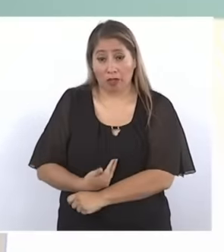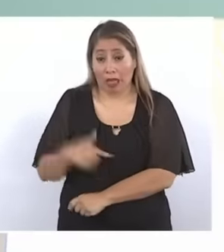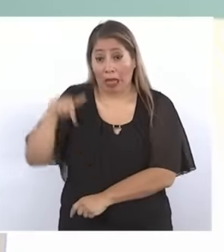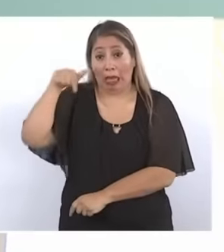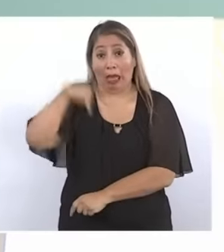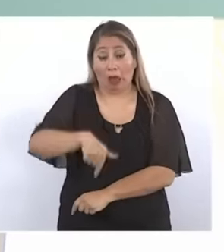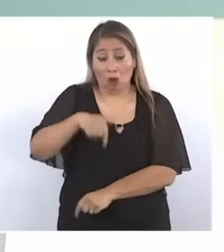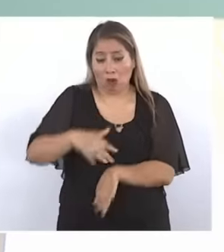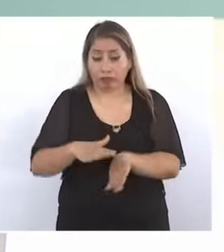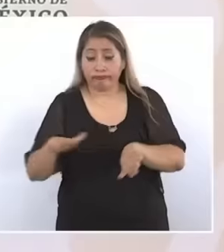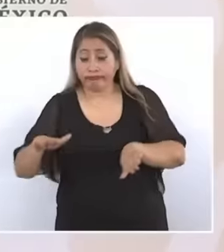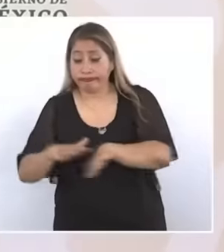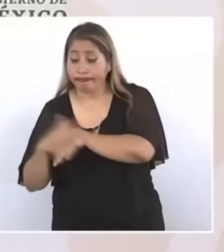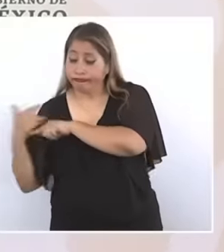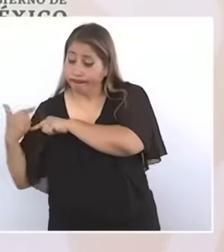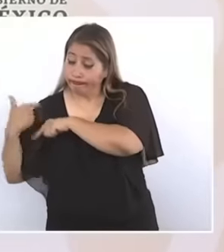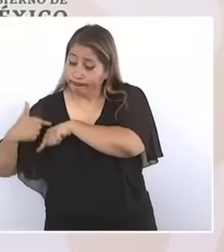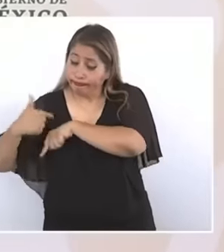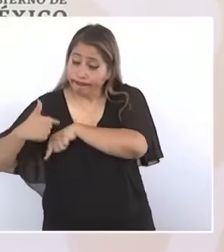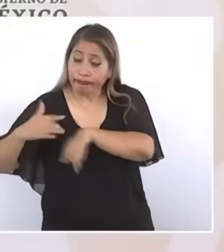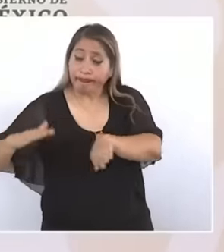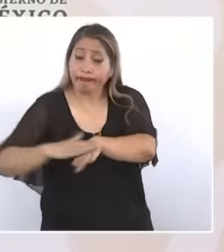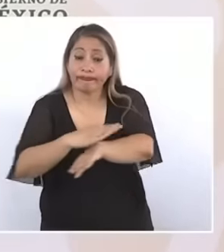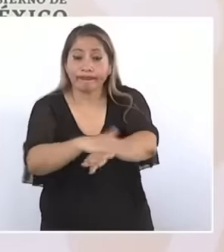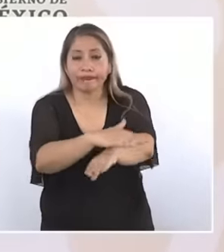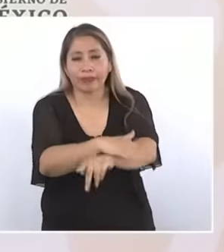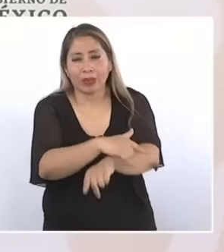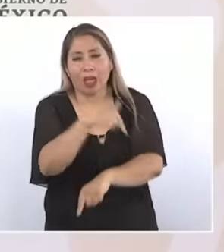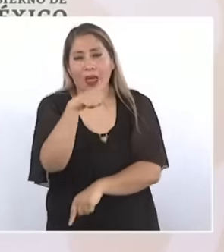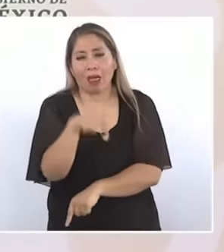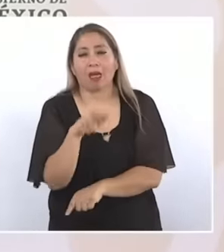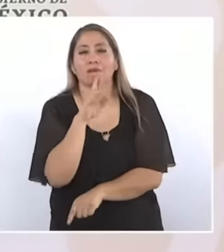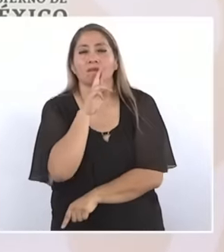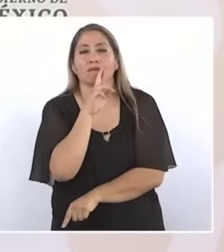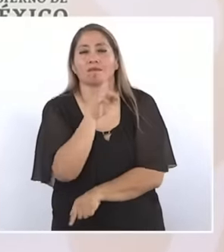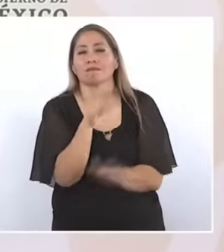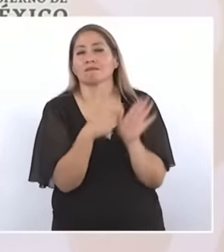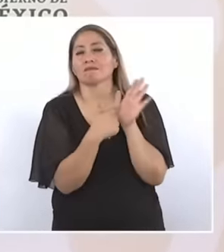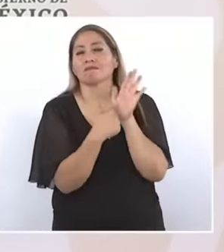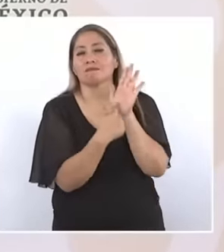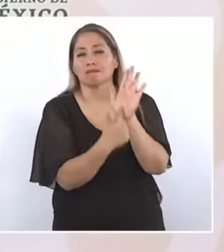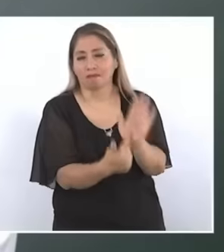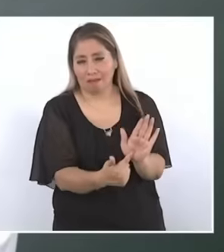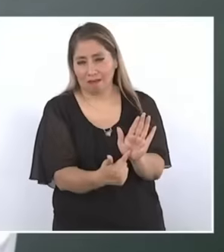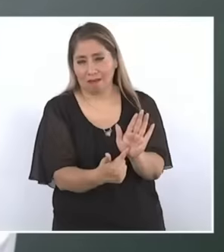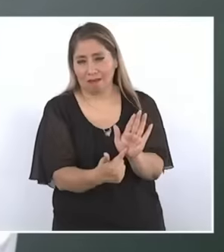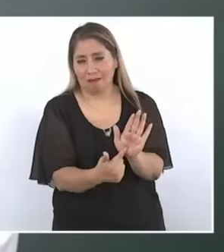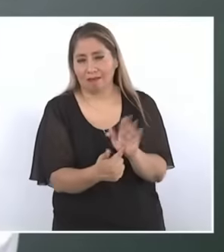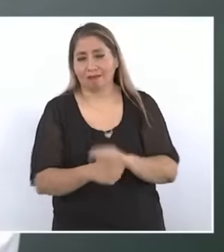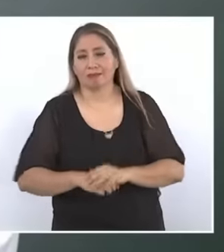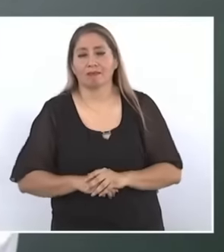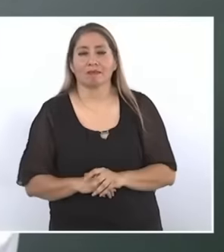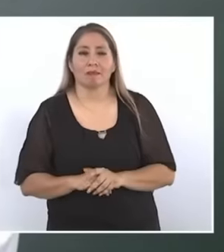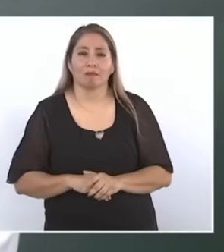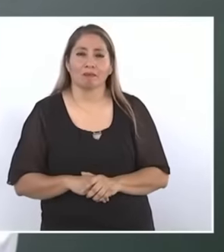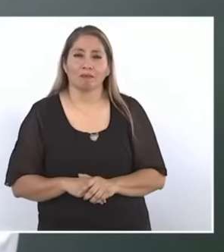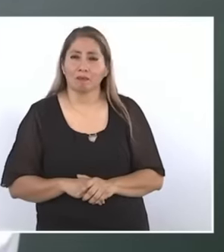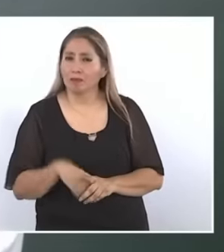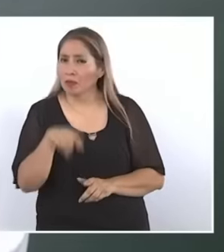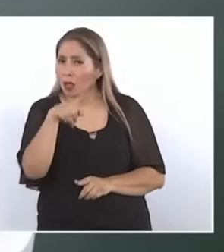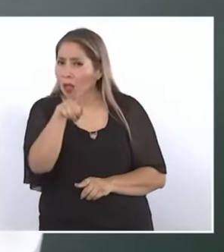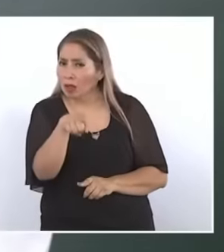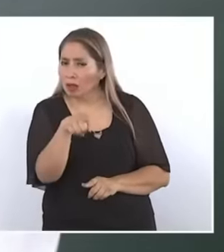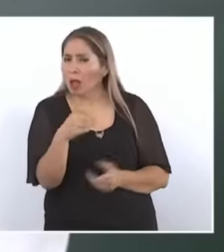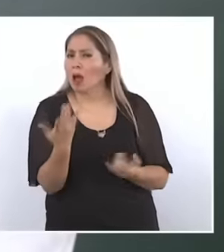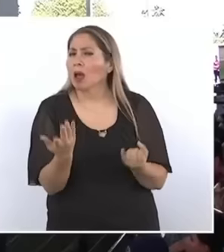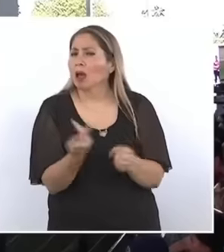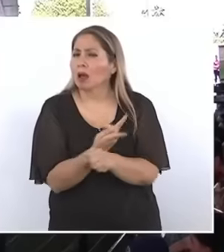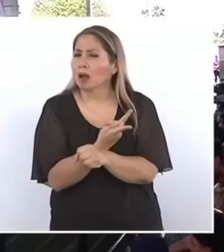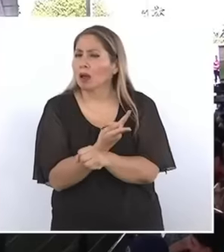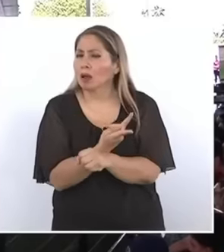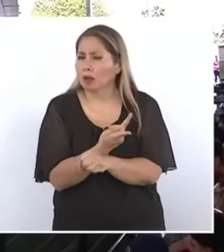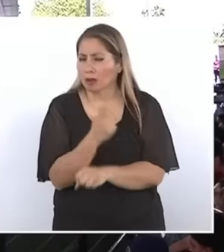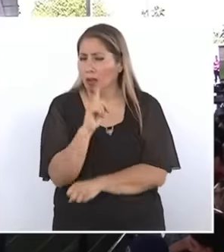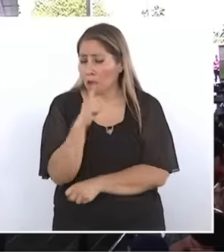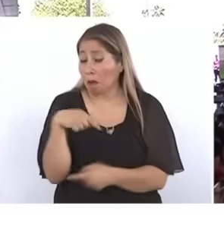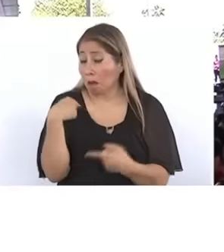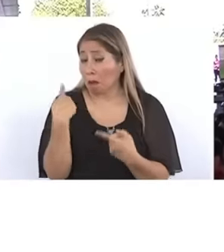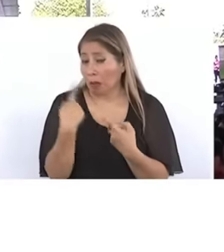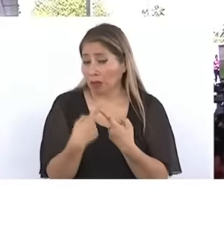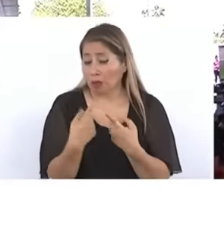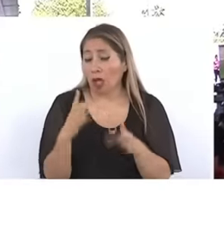government are beginning to give results of the enormous task. This work obeys, first of all, the